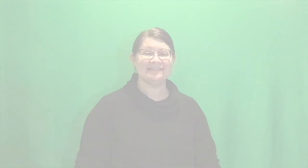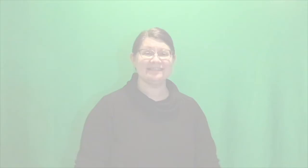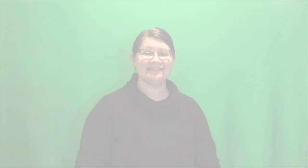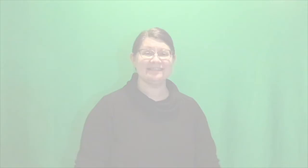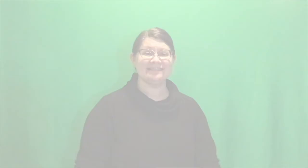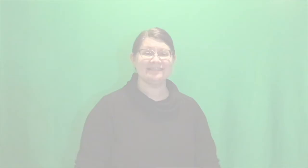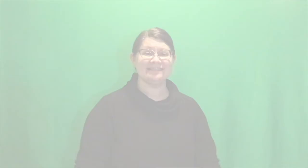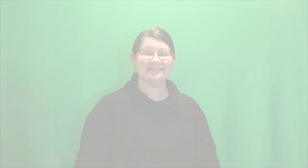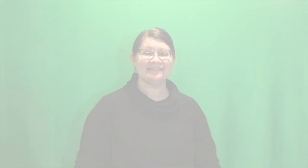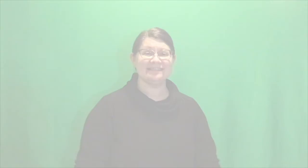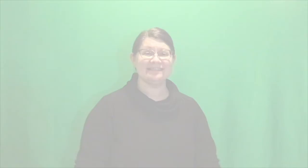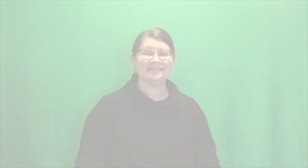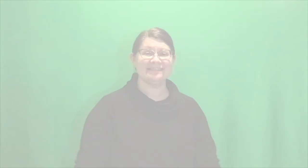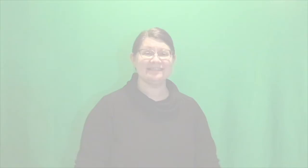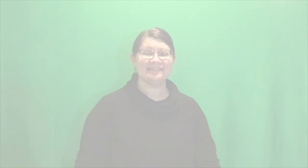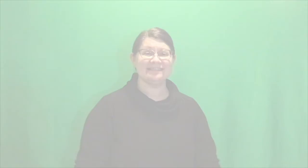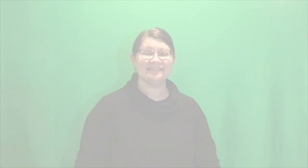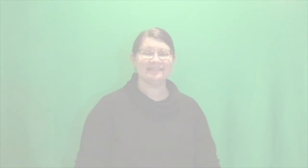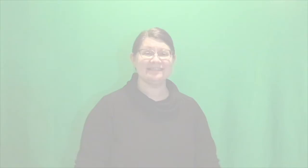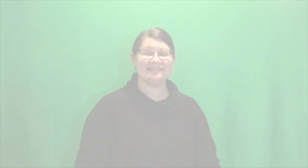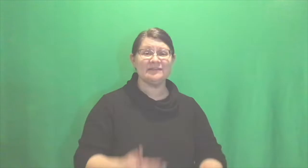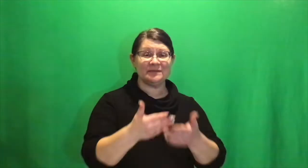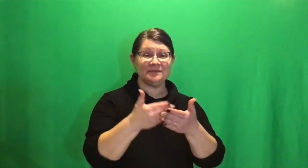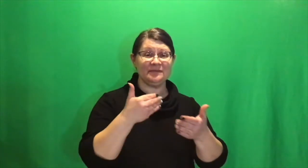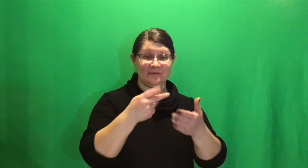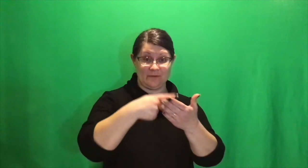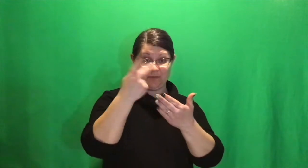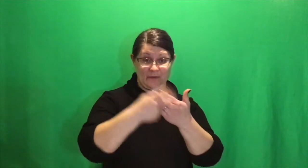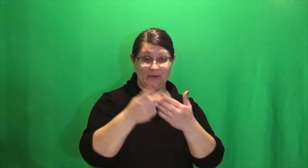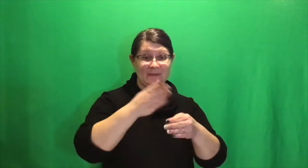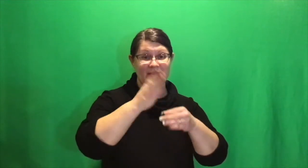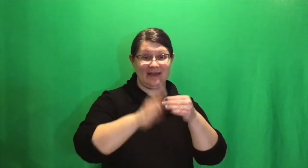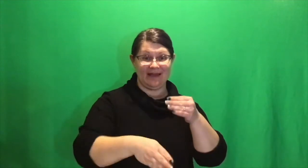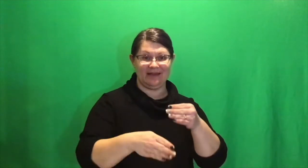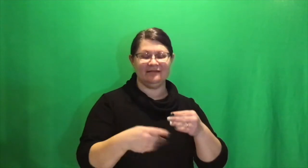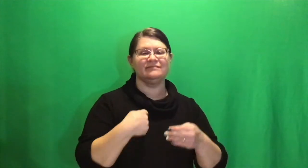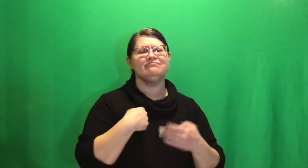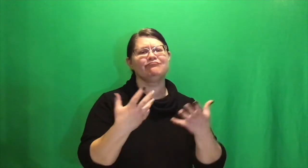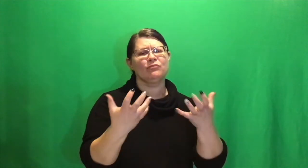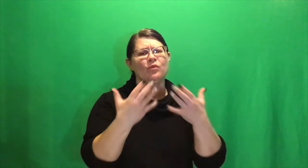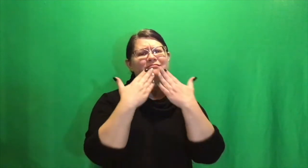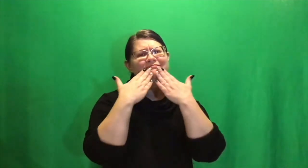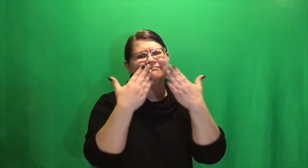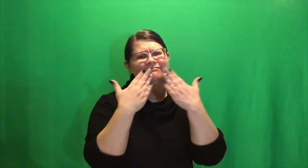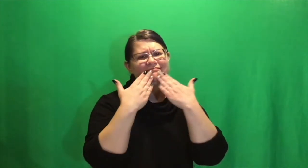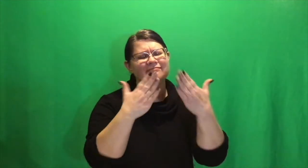a woman appears on the screen signing in front of a green background before the program closes i